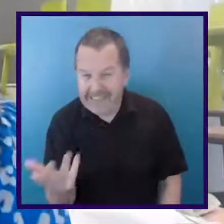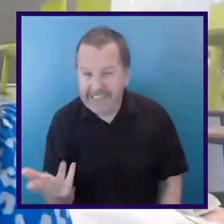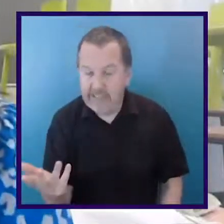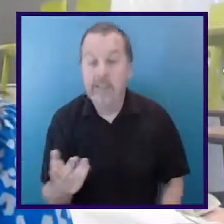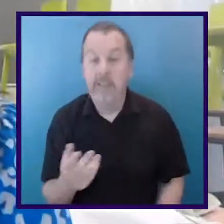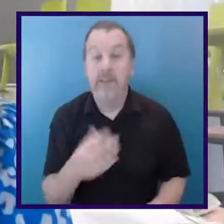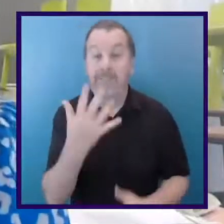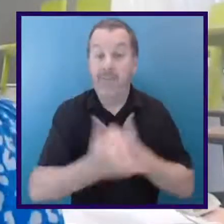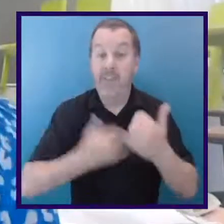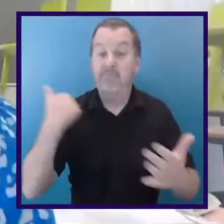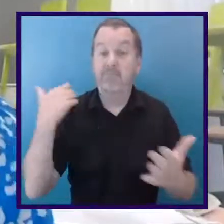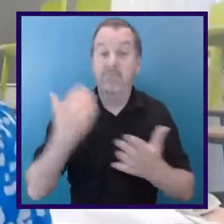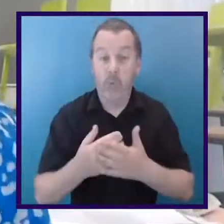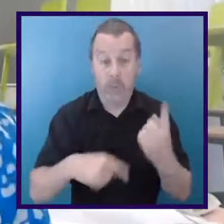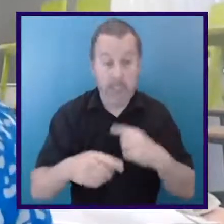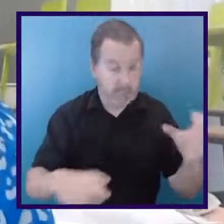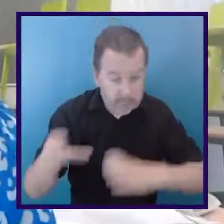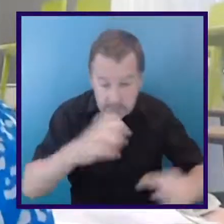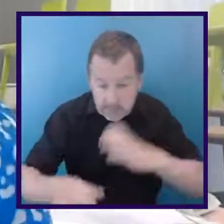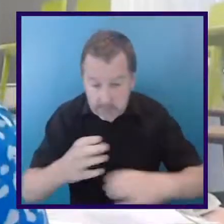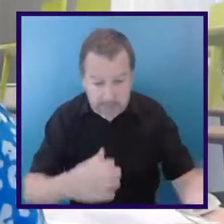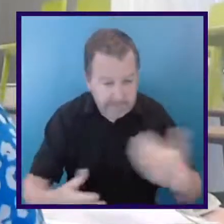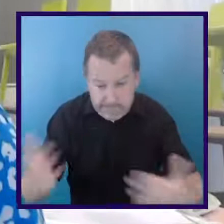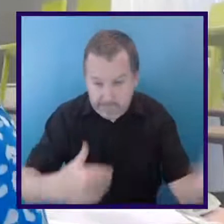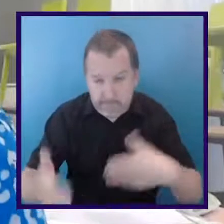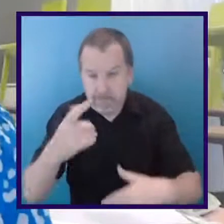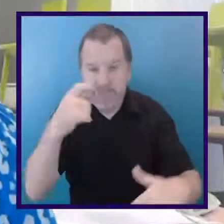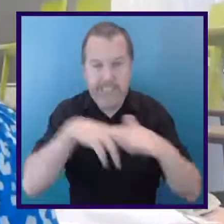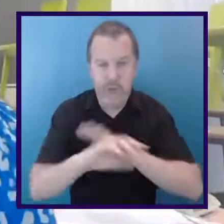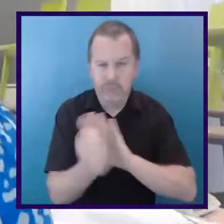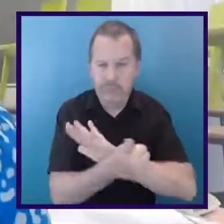We've been recruiting quite aggressively over the last five years in all languages, and